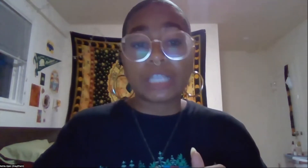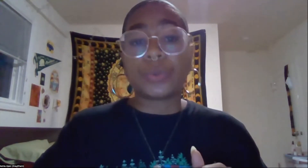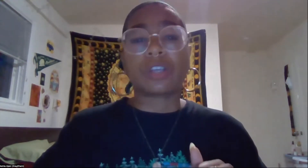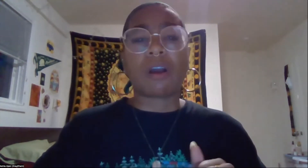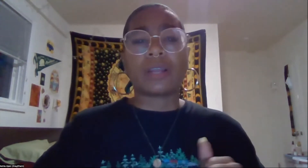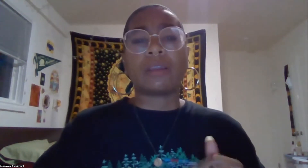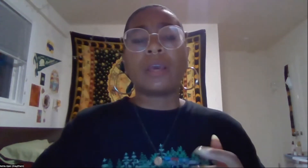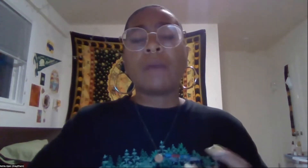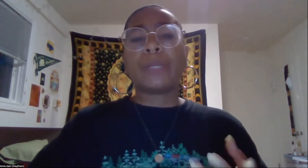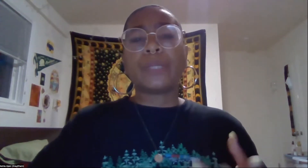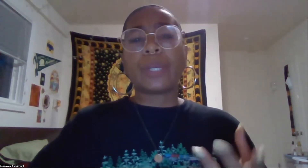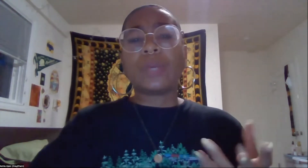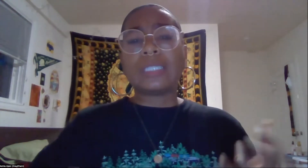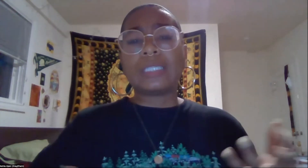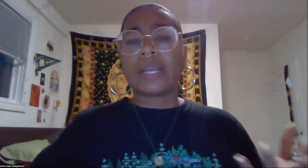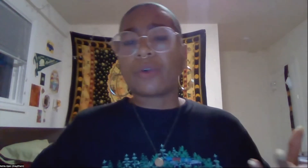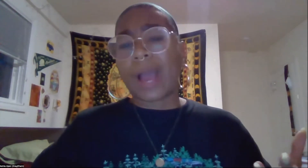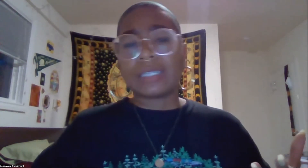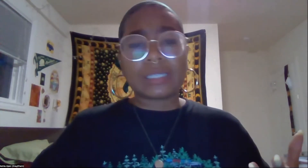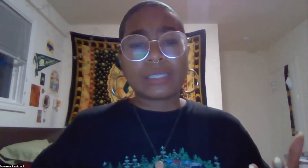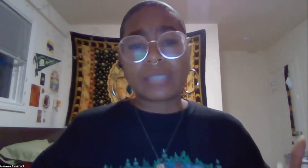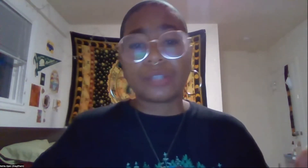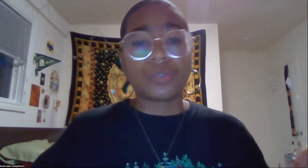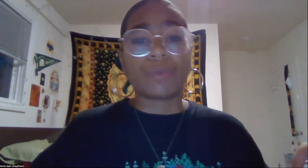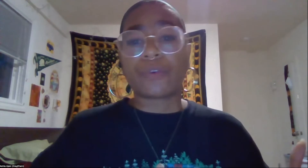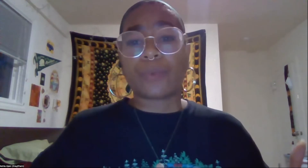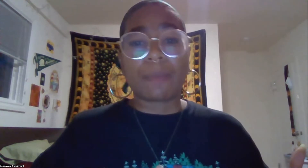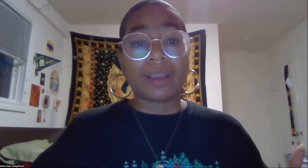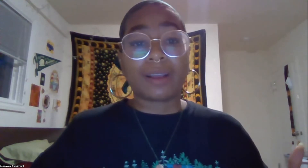into his garden, billowing green stink arises, stains room for ripening.